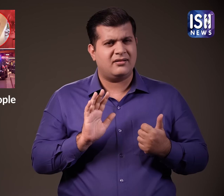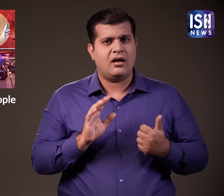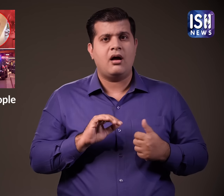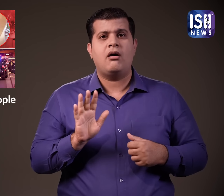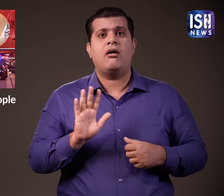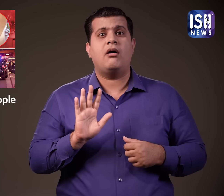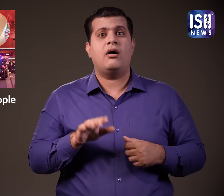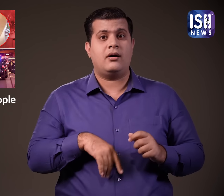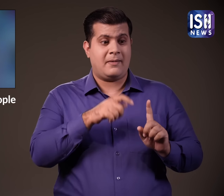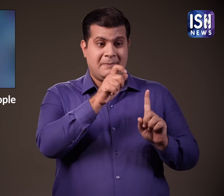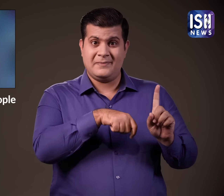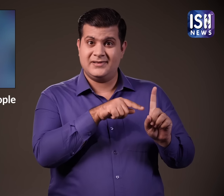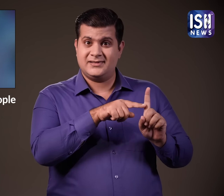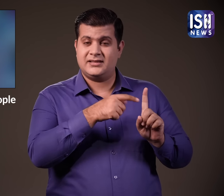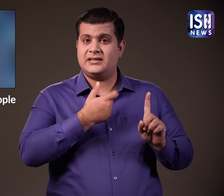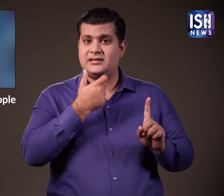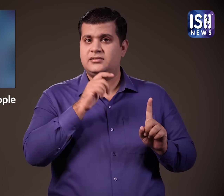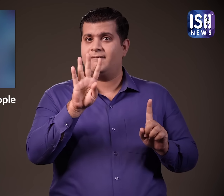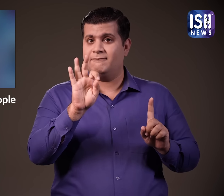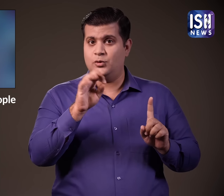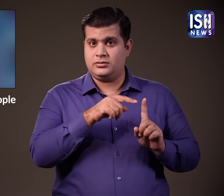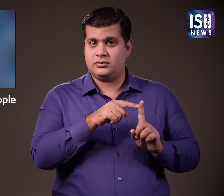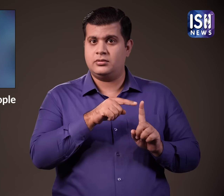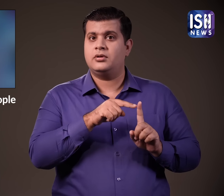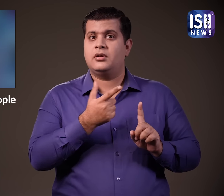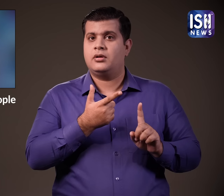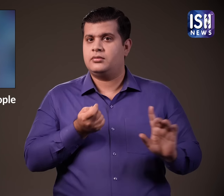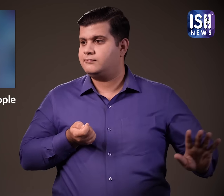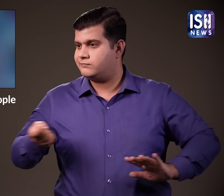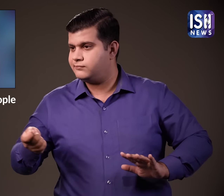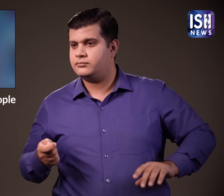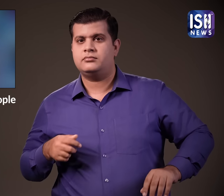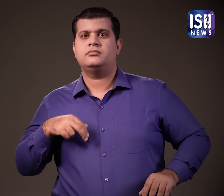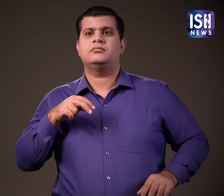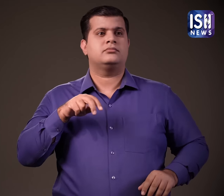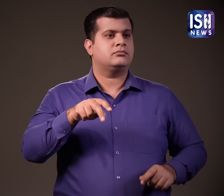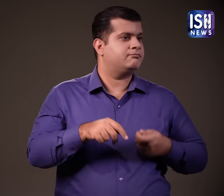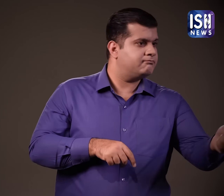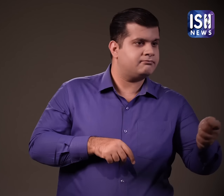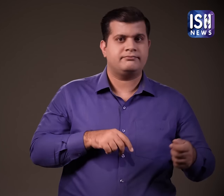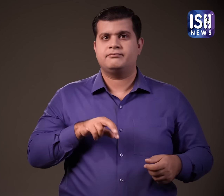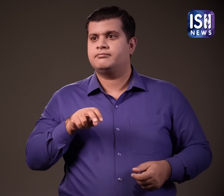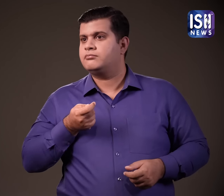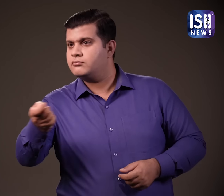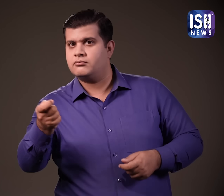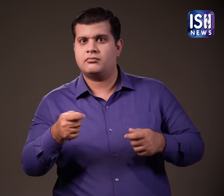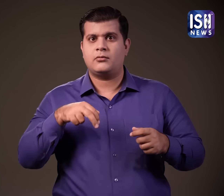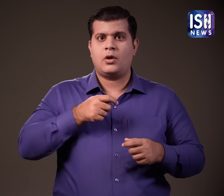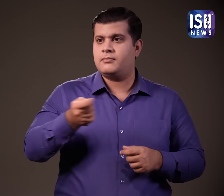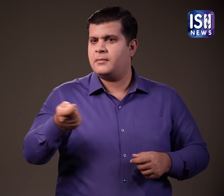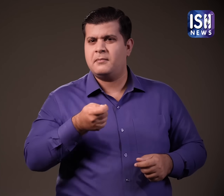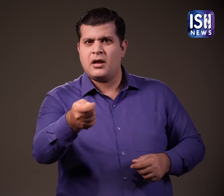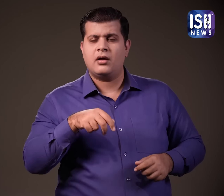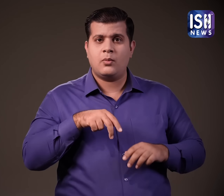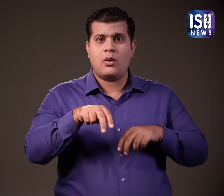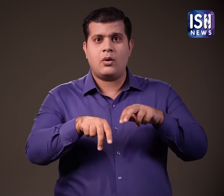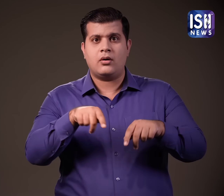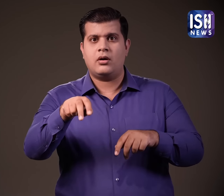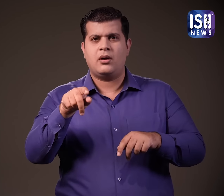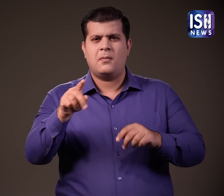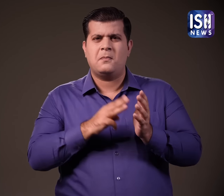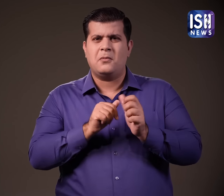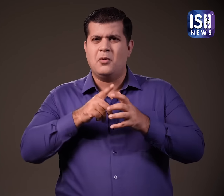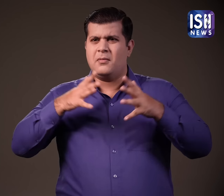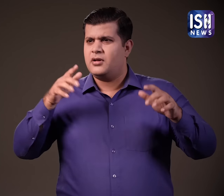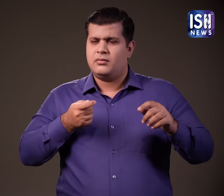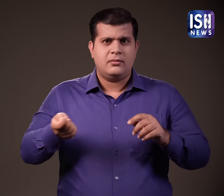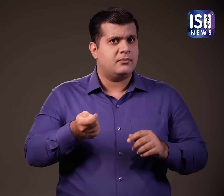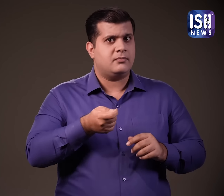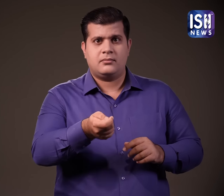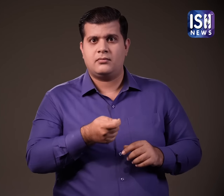No! A 40 year old man calmly walked among the crowd at the mall and kept stabbing people.